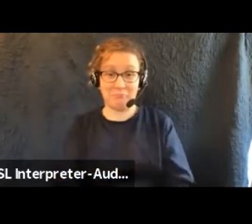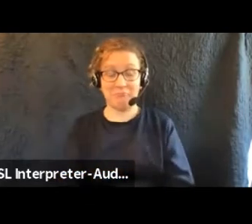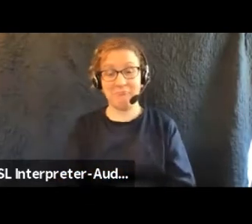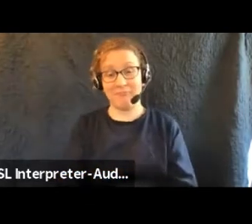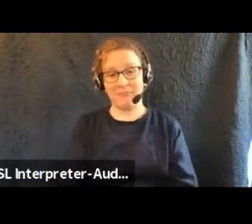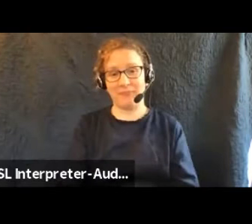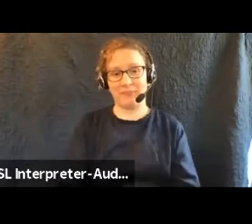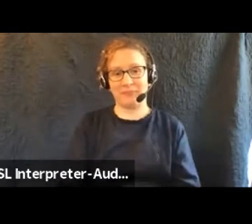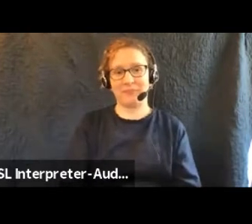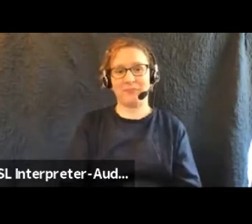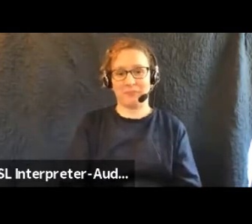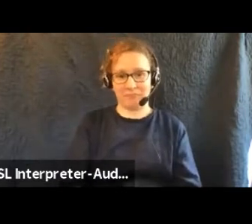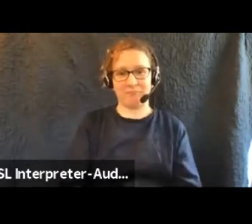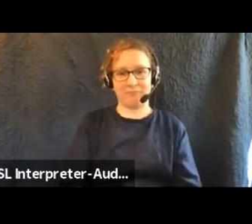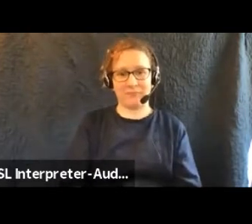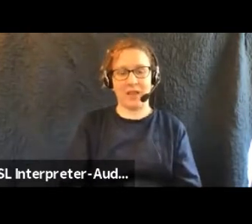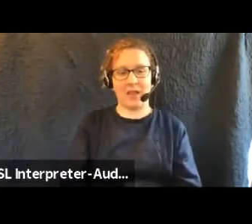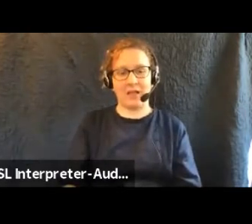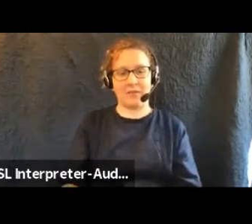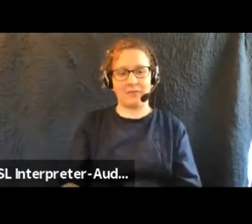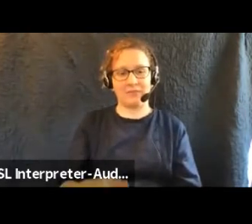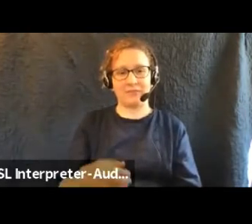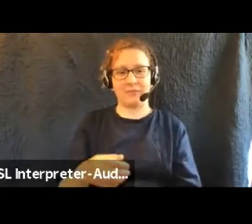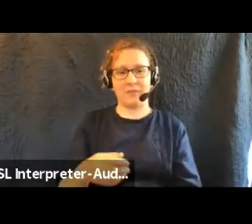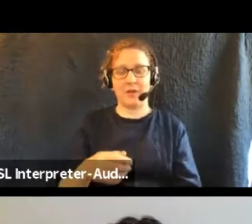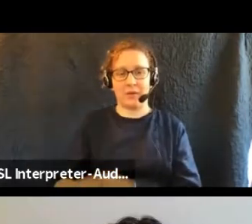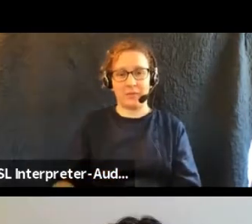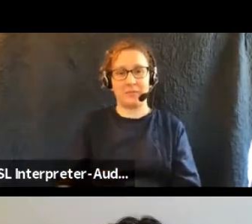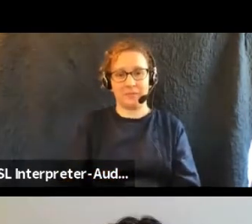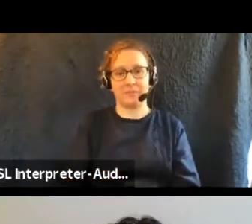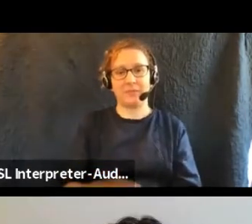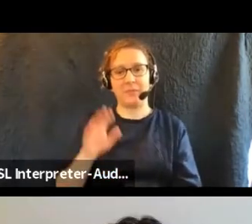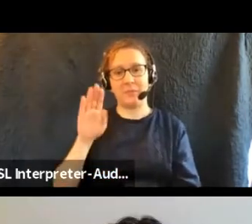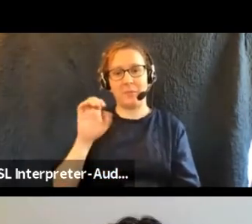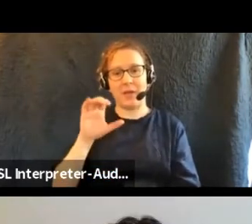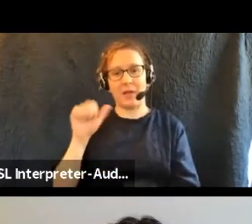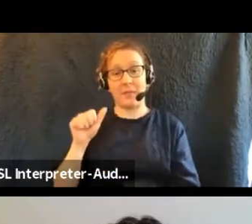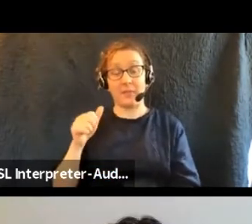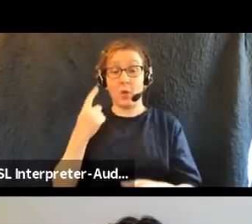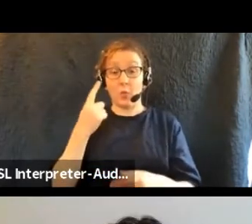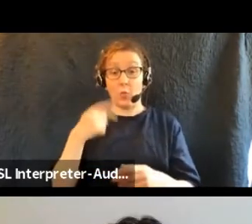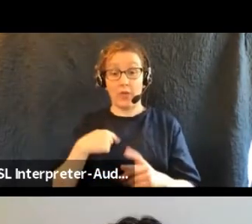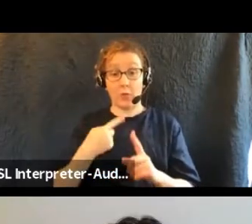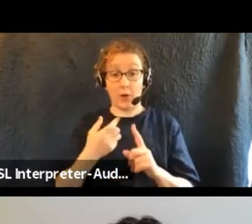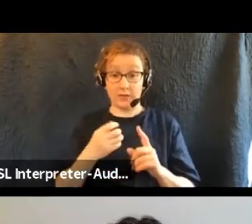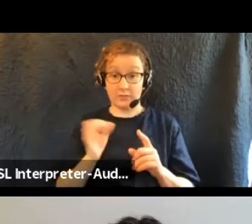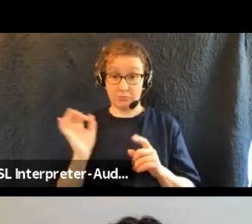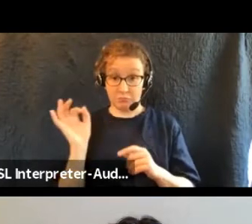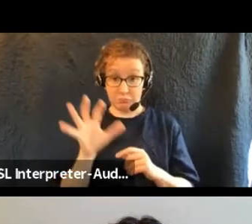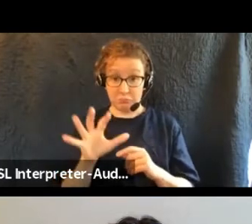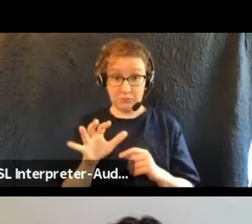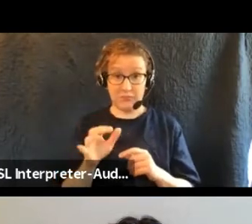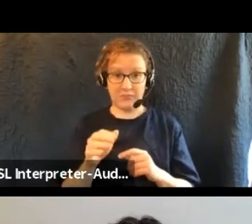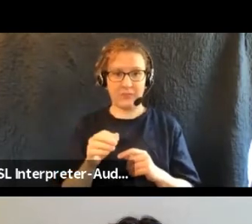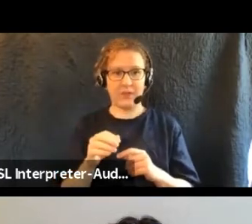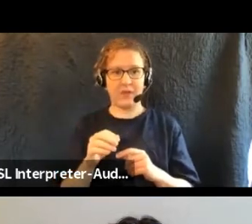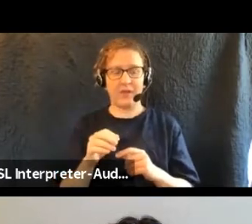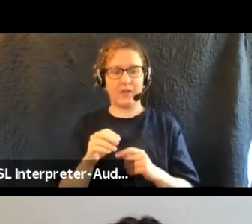Next slide, please. Sorry, Becca? One thing I would just say is that, you know, things are always updated